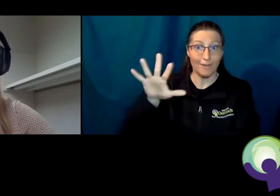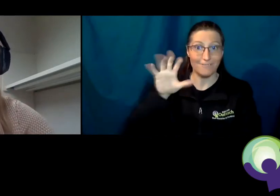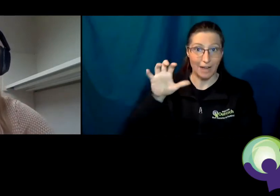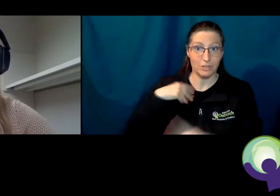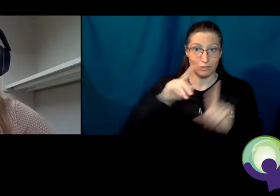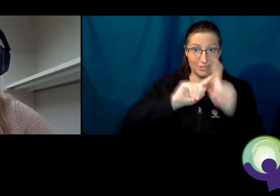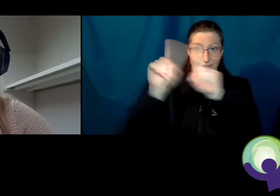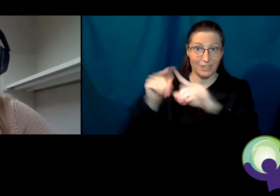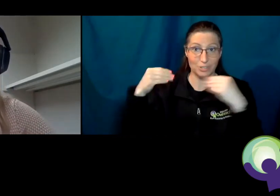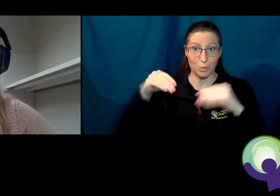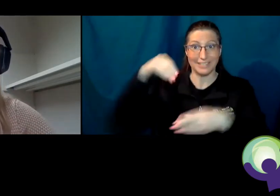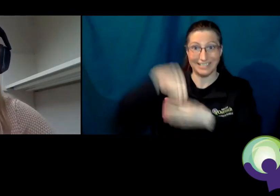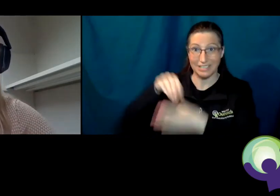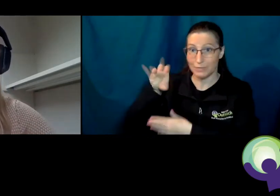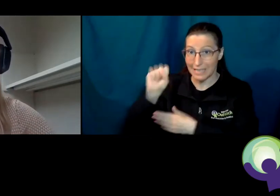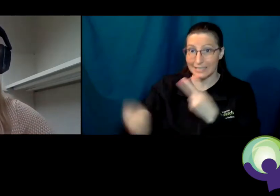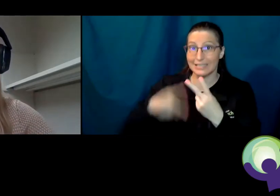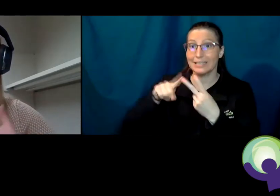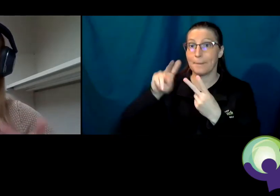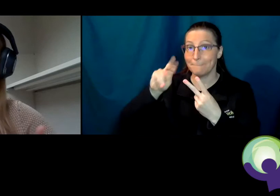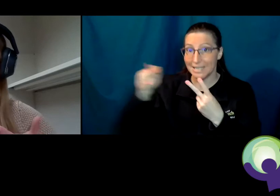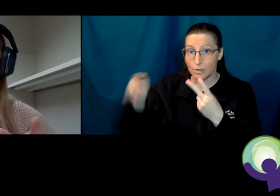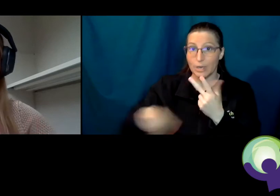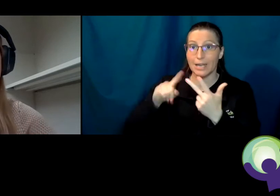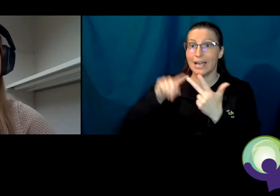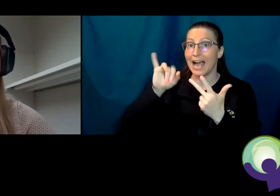in Wisconsin, Minnesota, Iowa and most recently in Illinois.